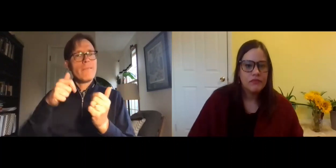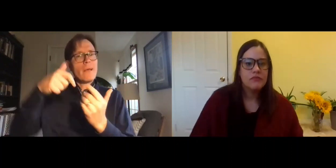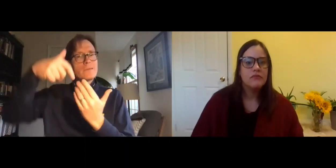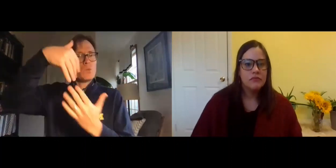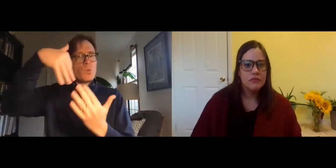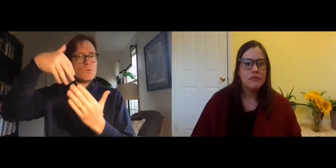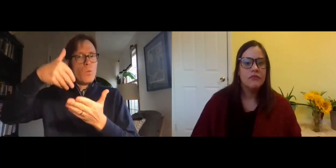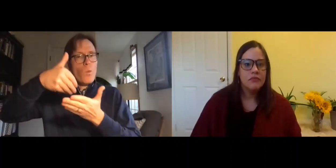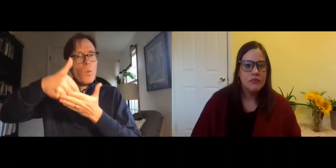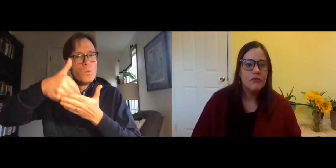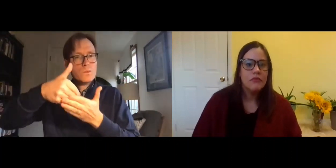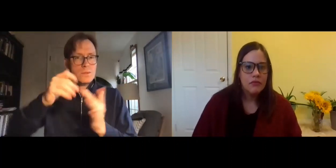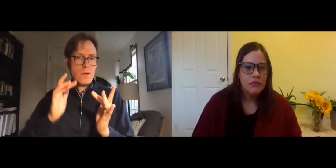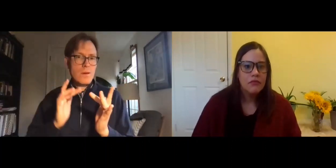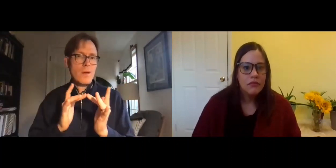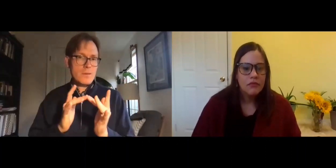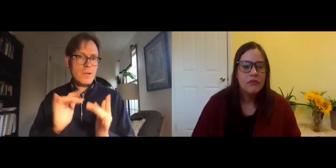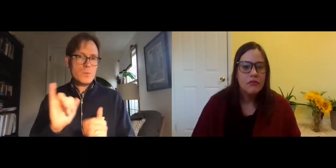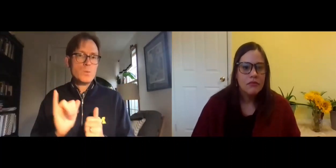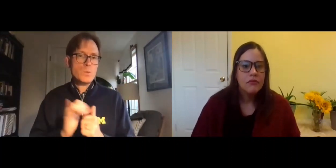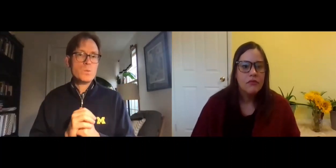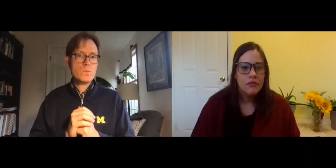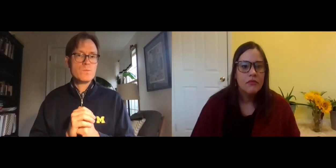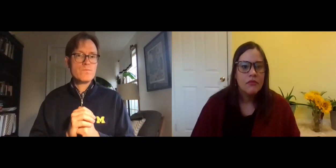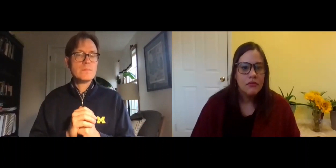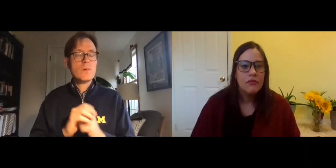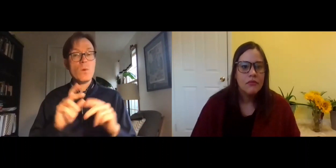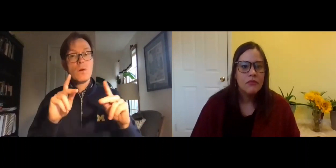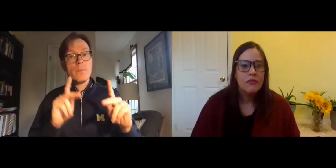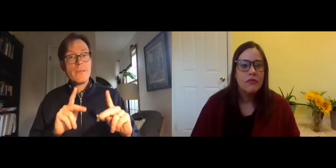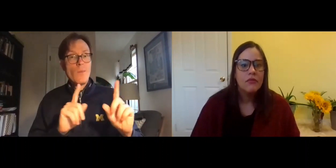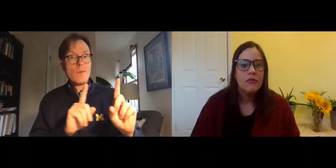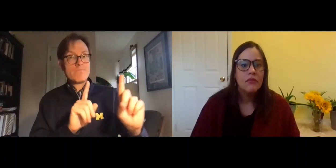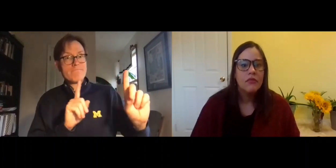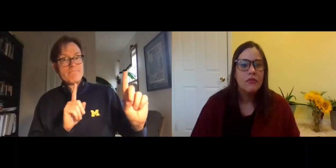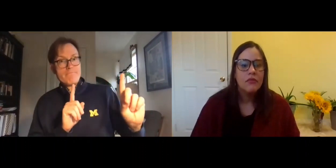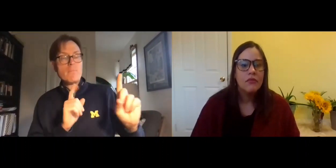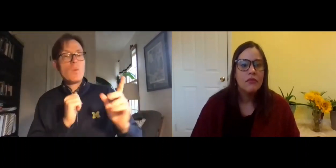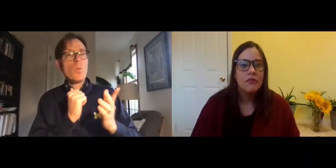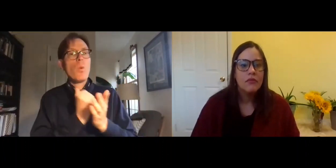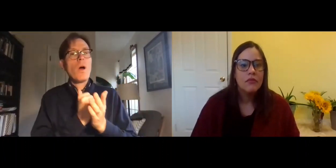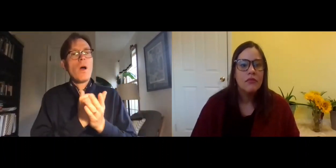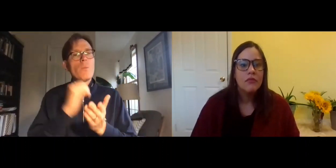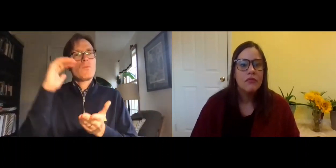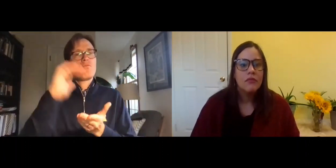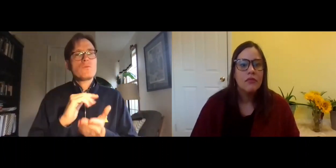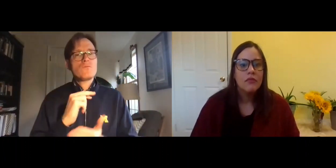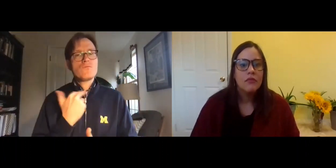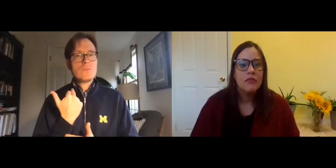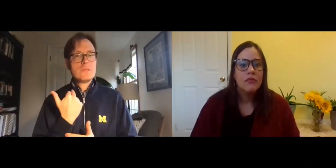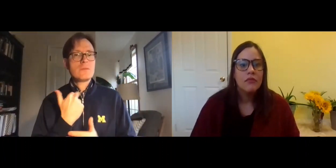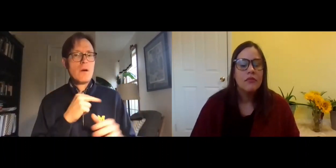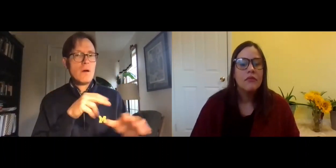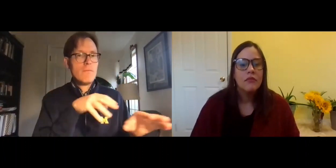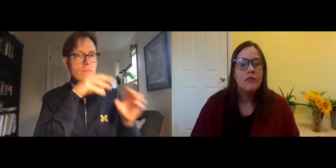Socially distance at least six feet apart. Avoid any sort of close contact with other people.